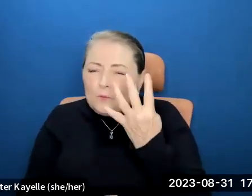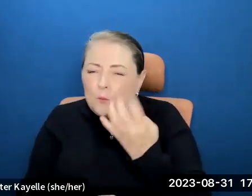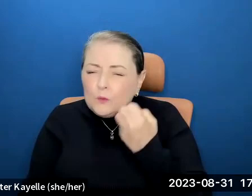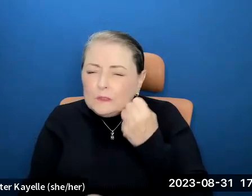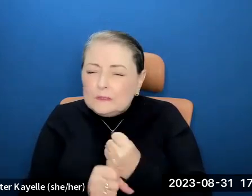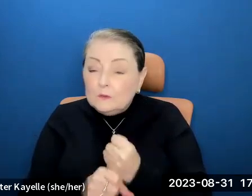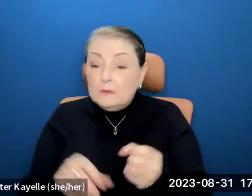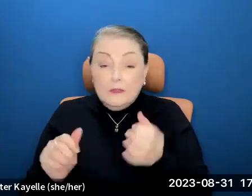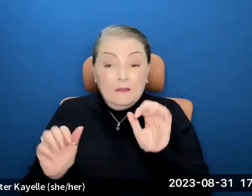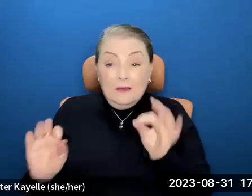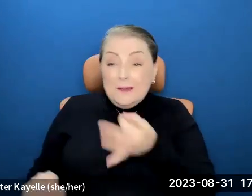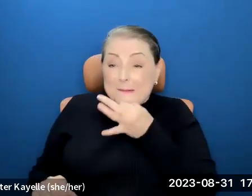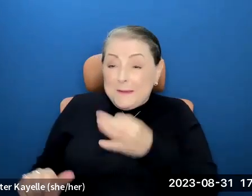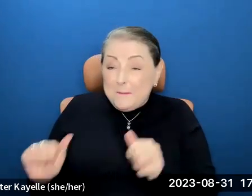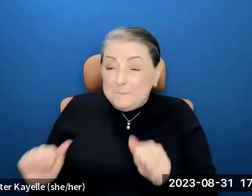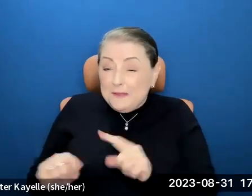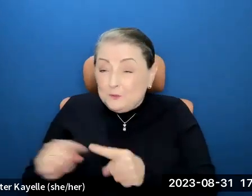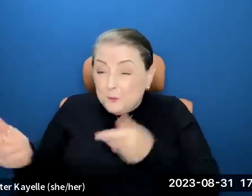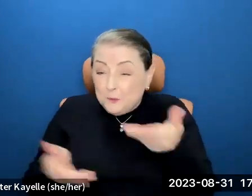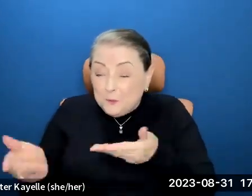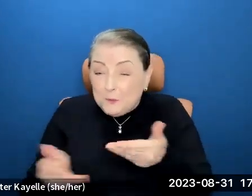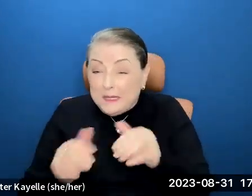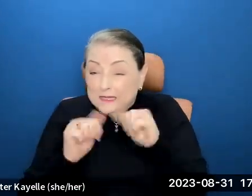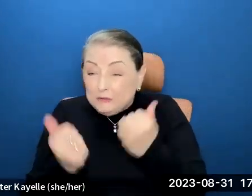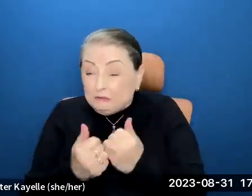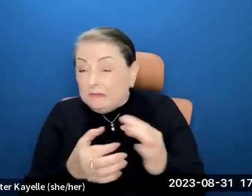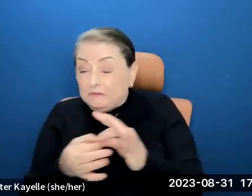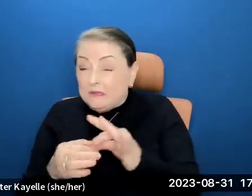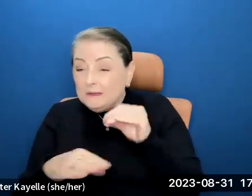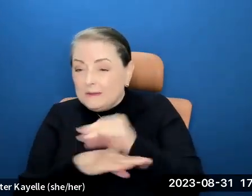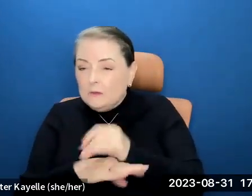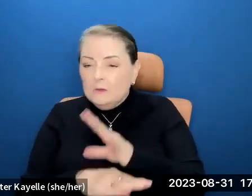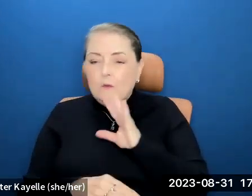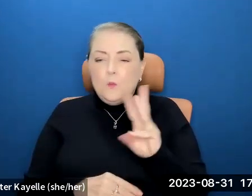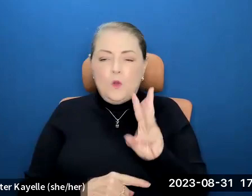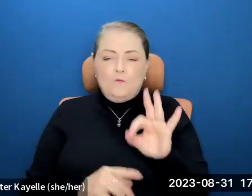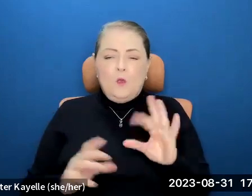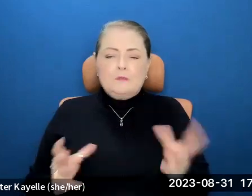ability to employ agency affiliate affiliated counselors would be a Workforce multiplier to